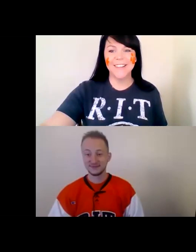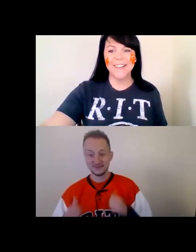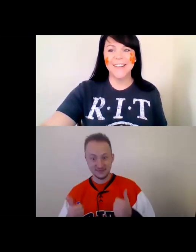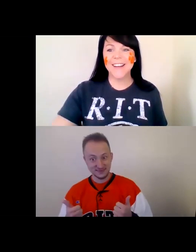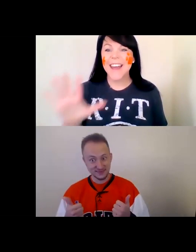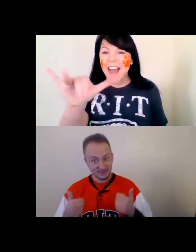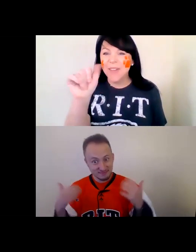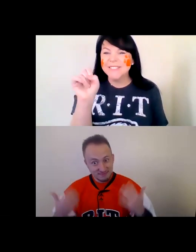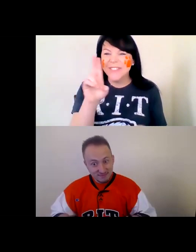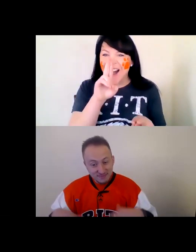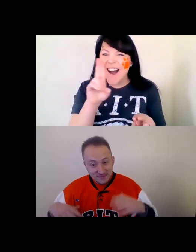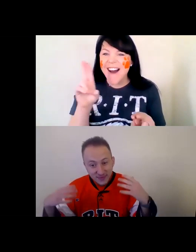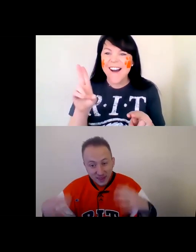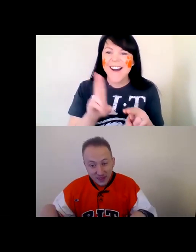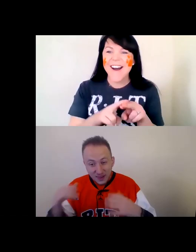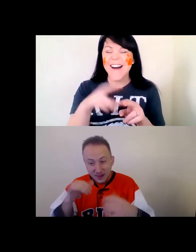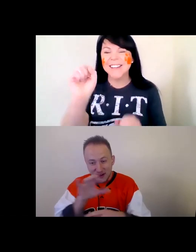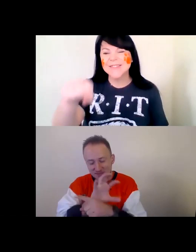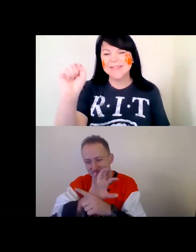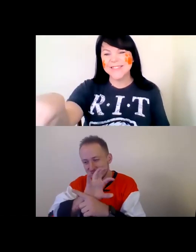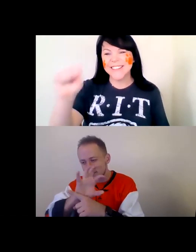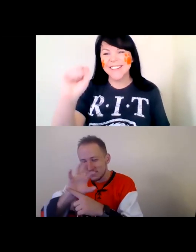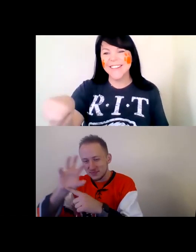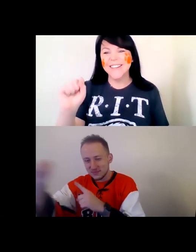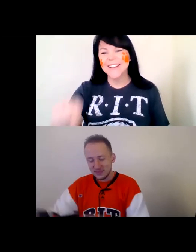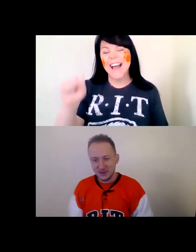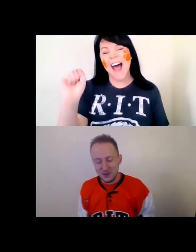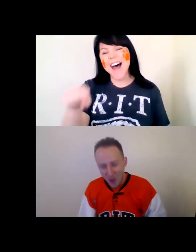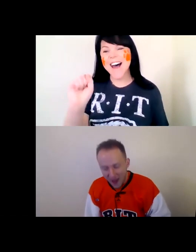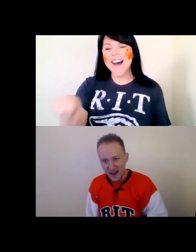Michelle: That was so fun. Matt: Awesome. Michelle: I know.